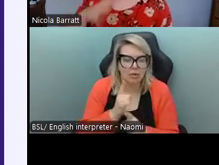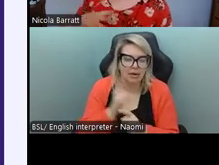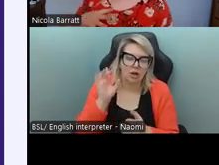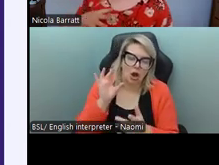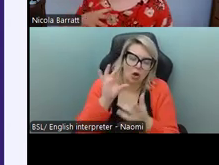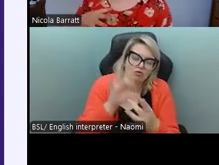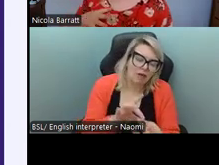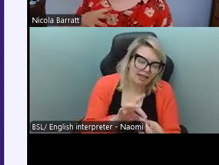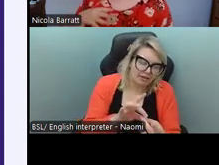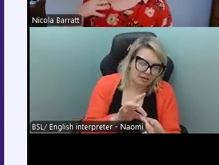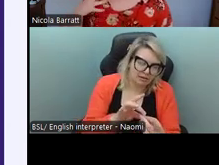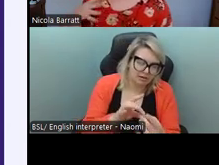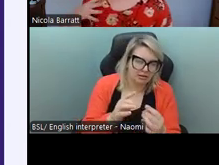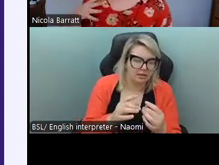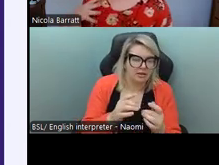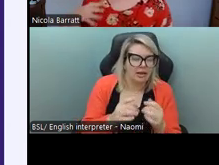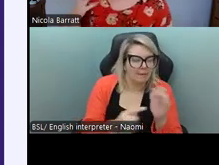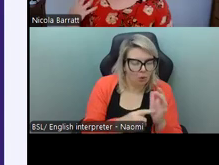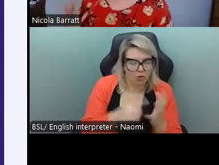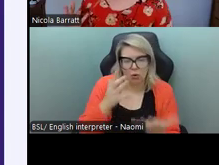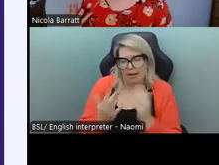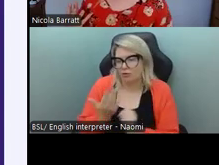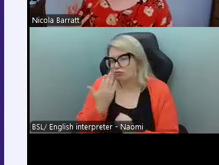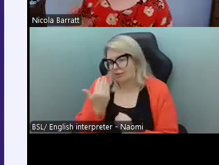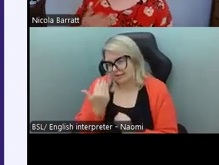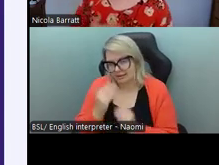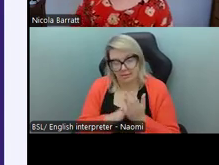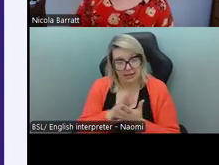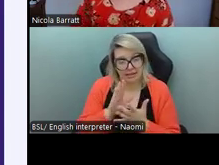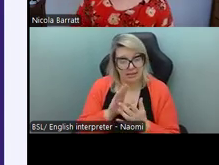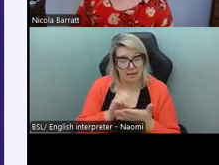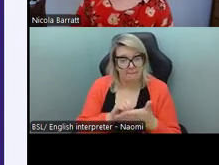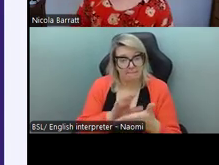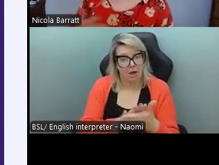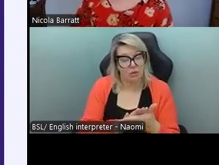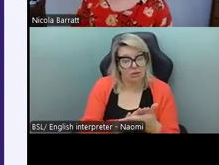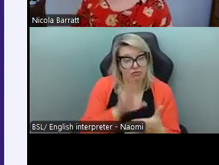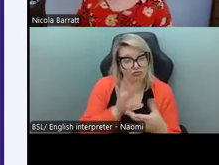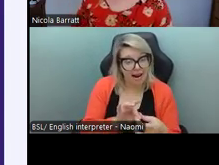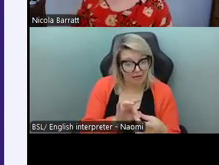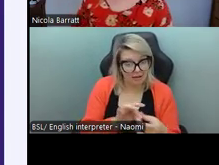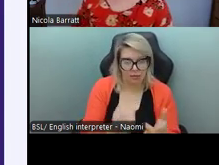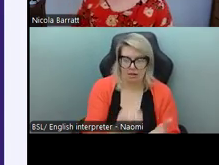than recency. That means if a post is relevant to you, even if it's an older post, they'll try to show it to you.